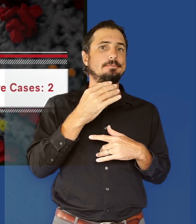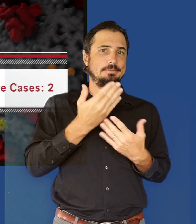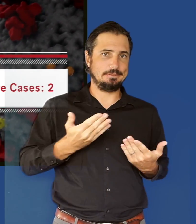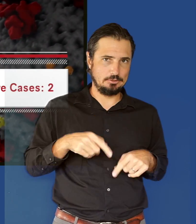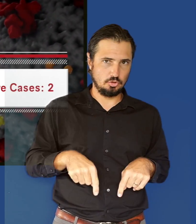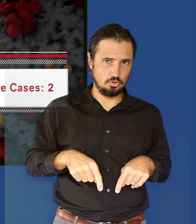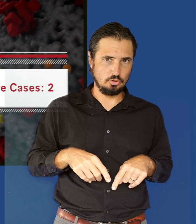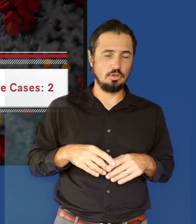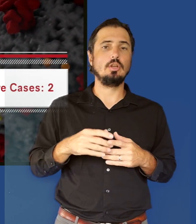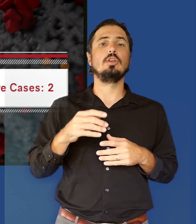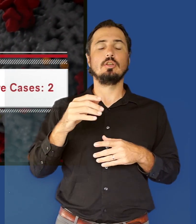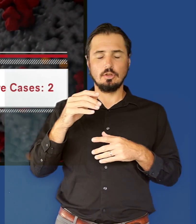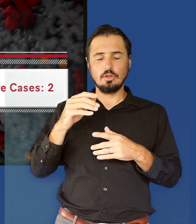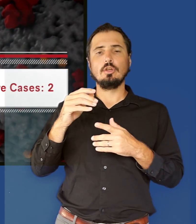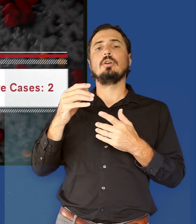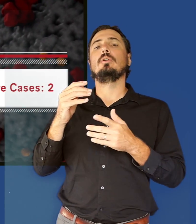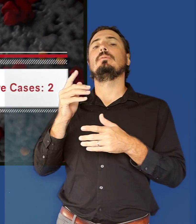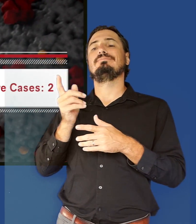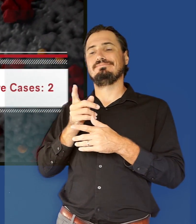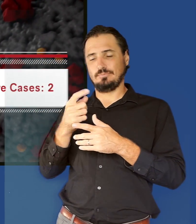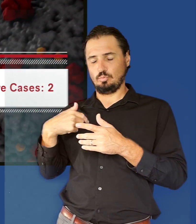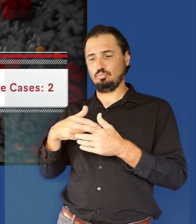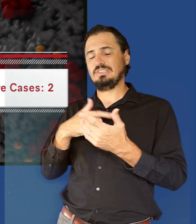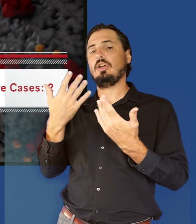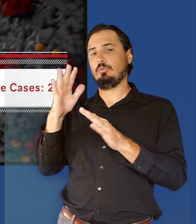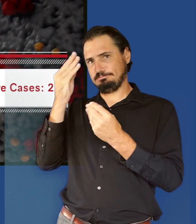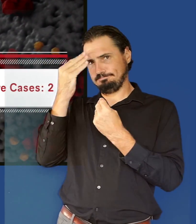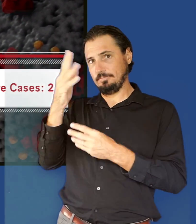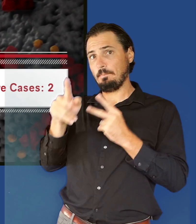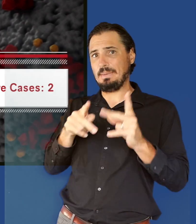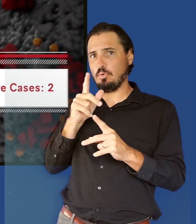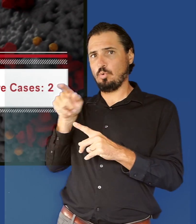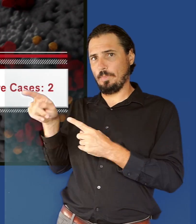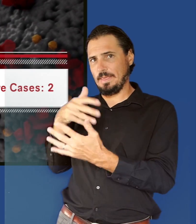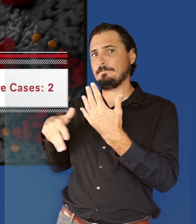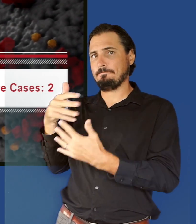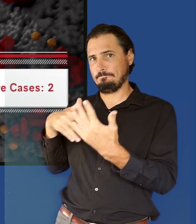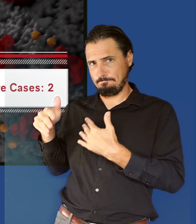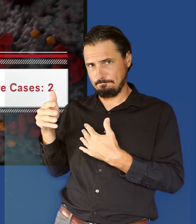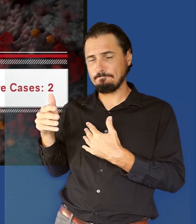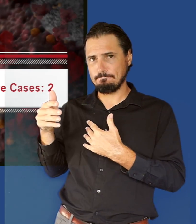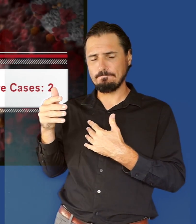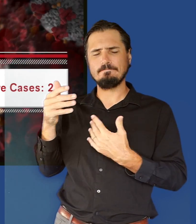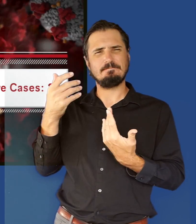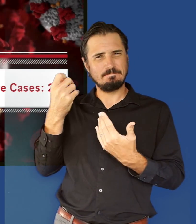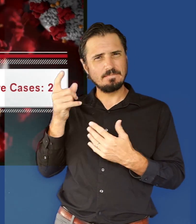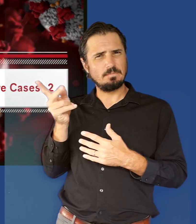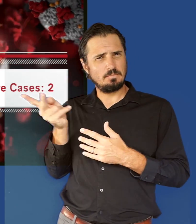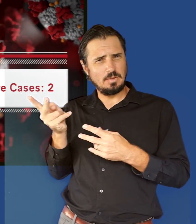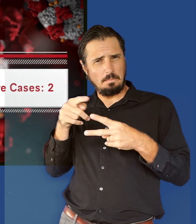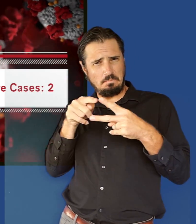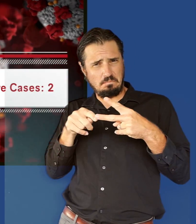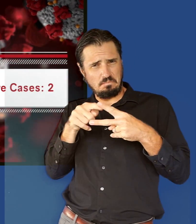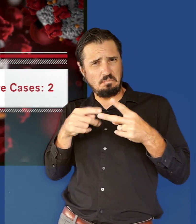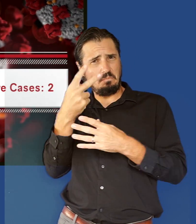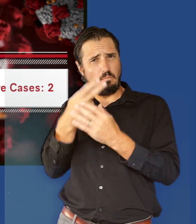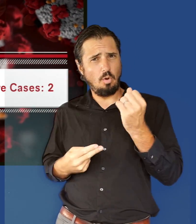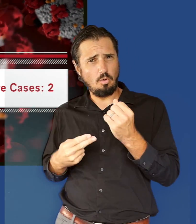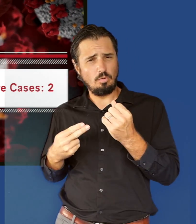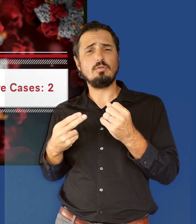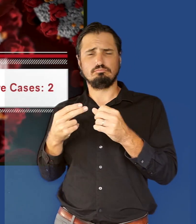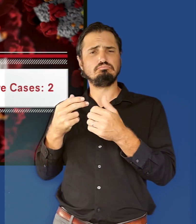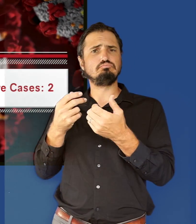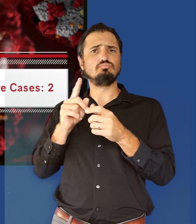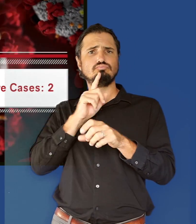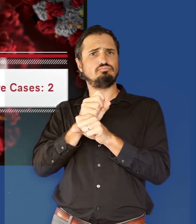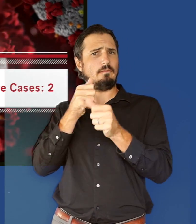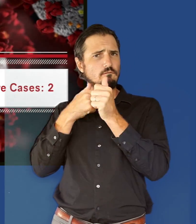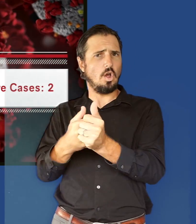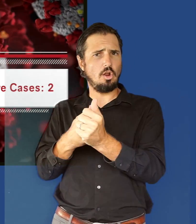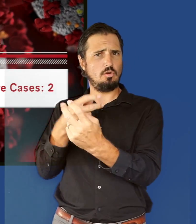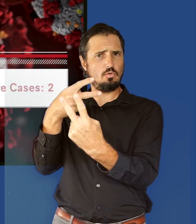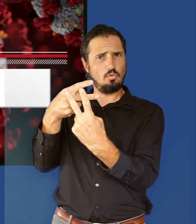contacts have been tested. Thankfully, they were properly following quarantine procedures, so there appears to be very limited community exposure.